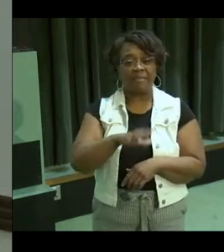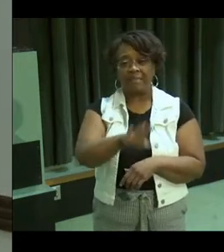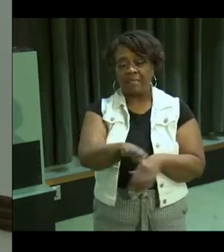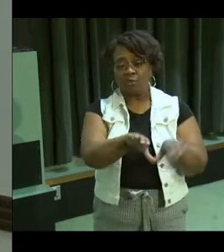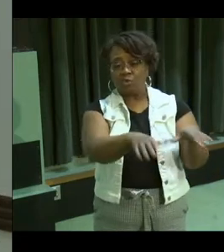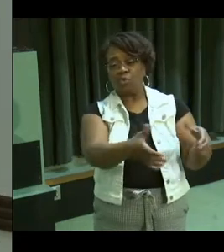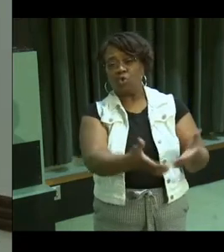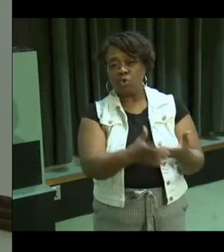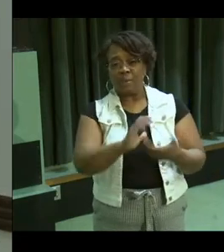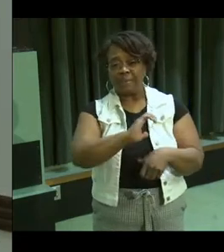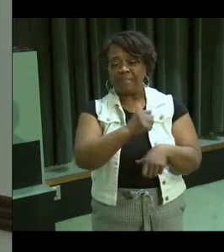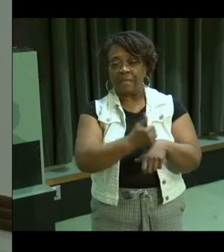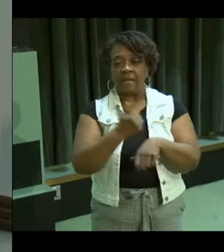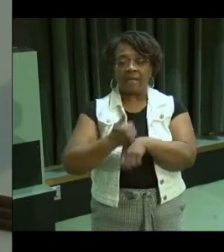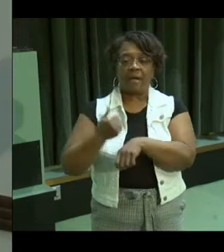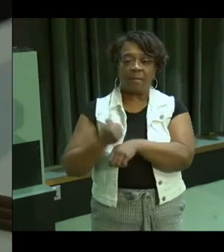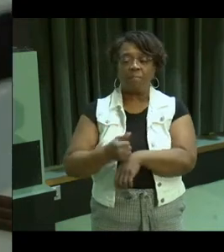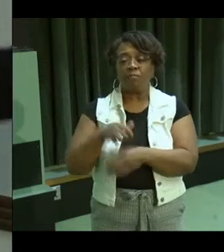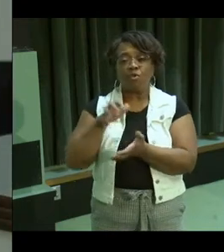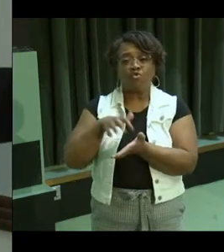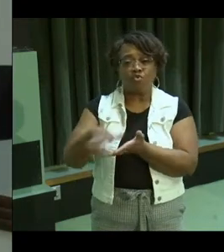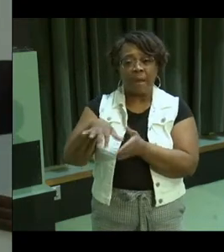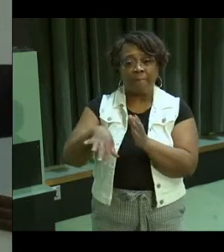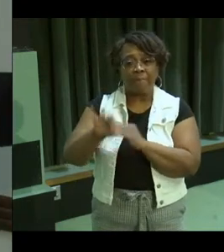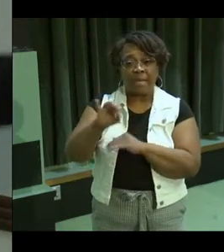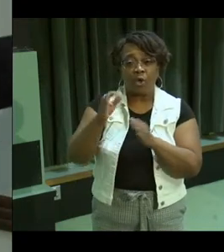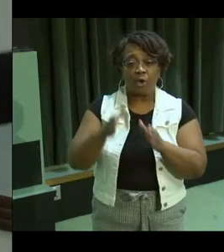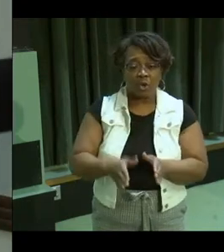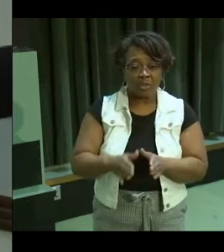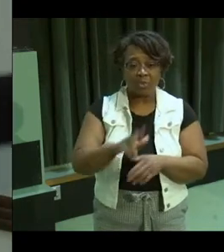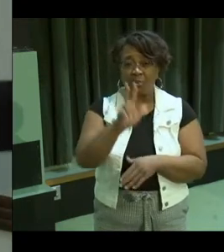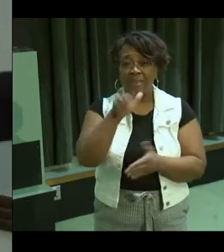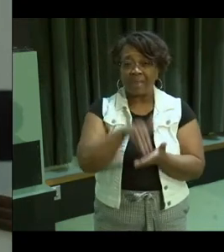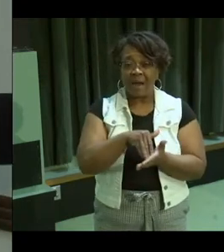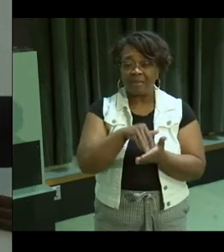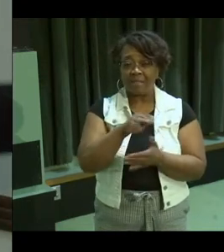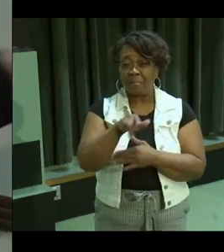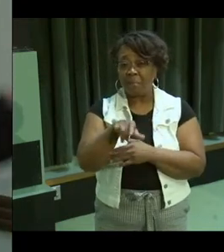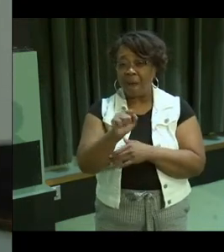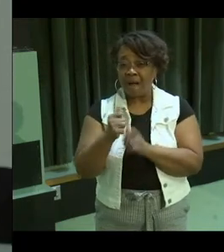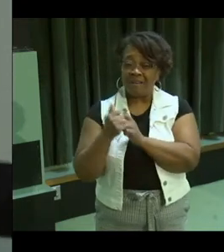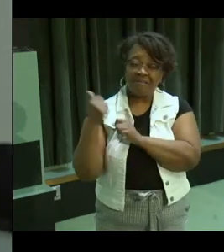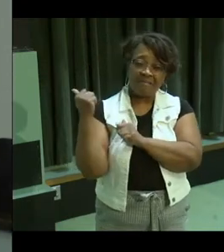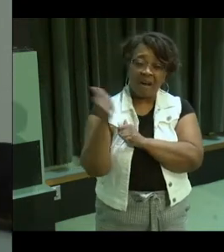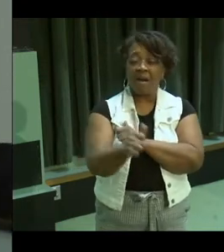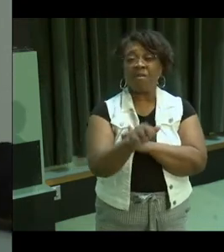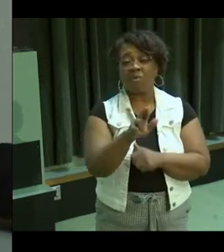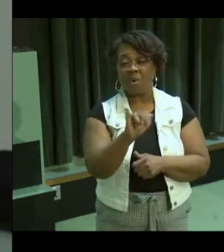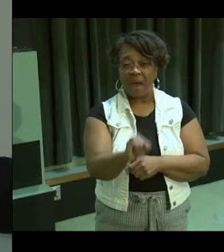great grape pickers over 3000